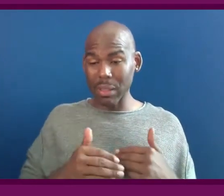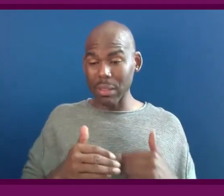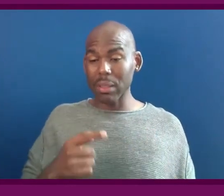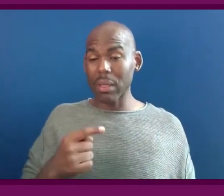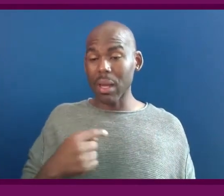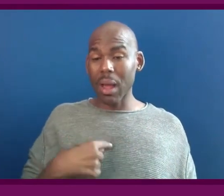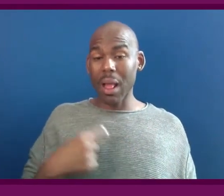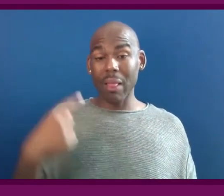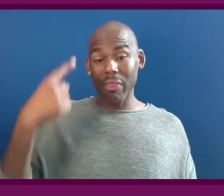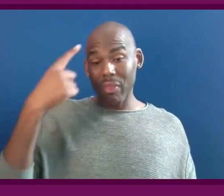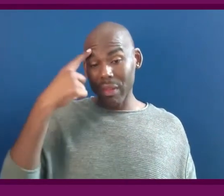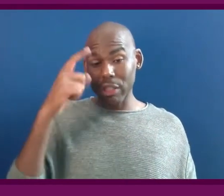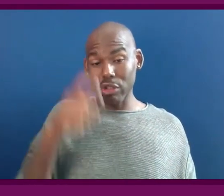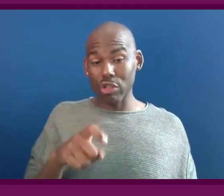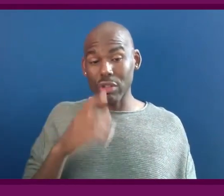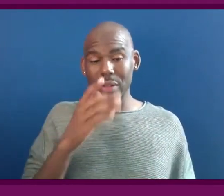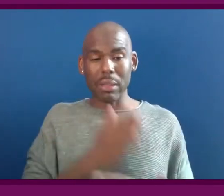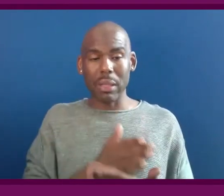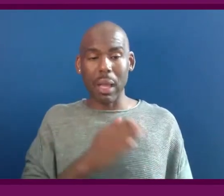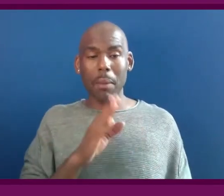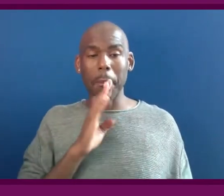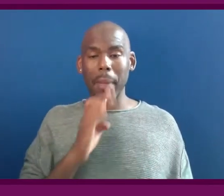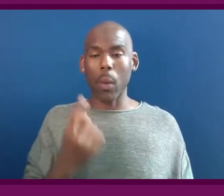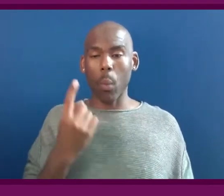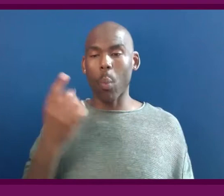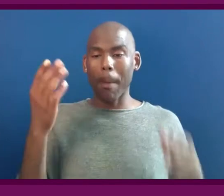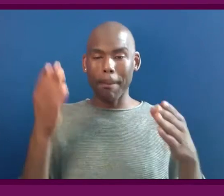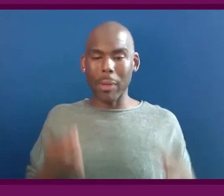particular, I think it should stop being just one person.